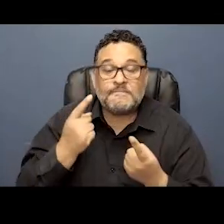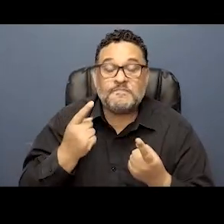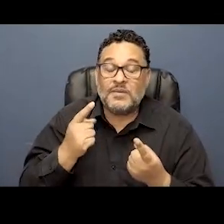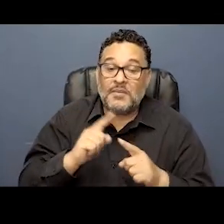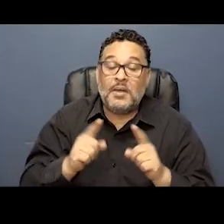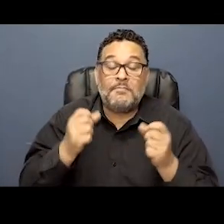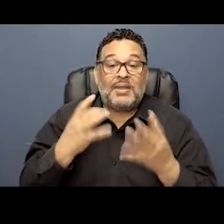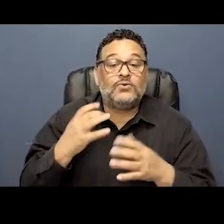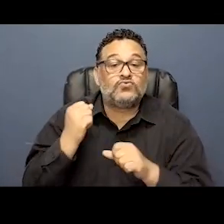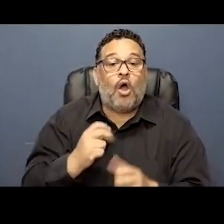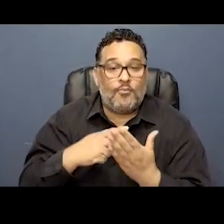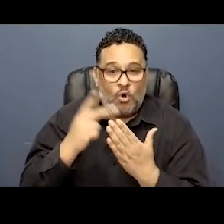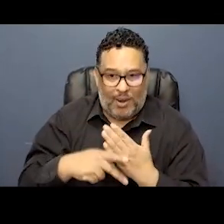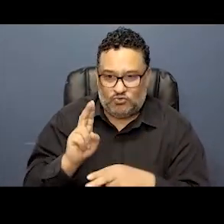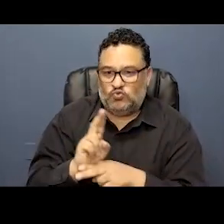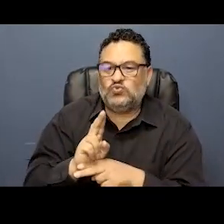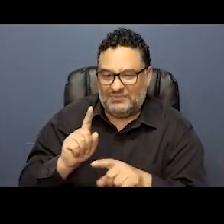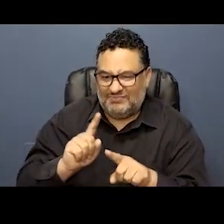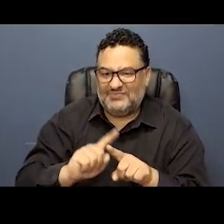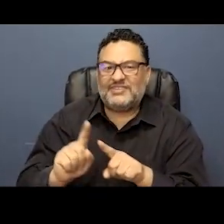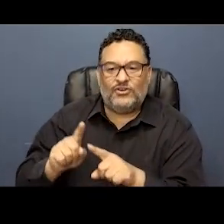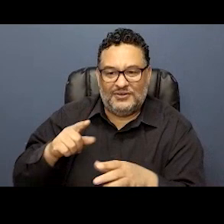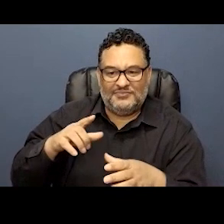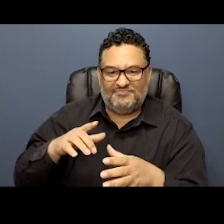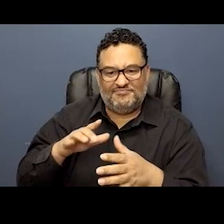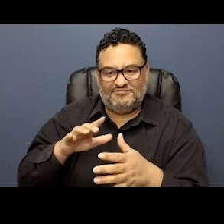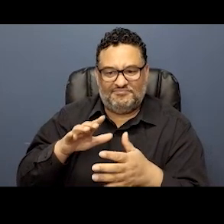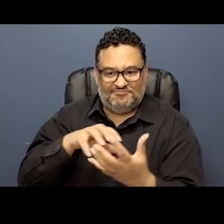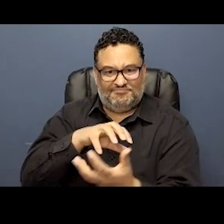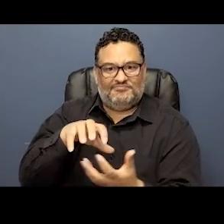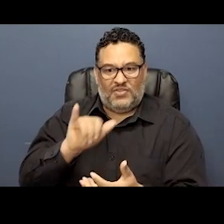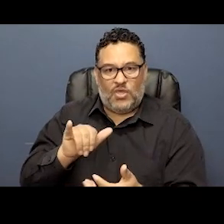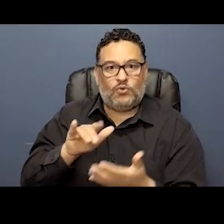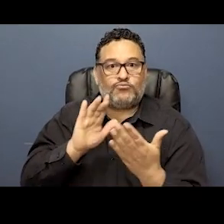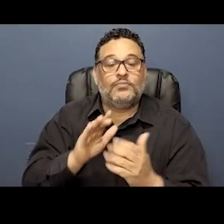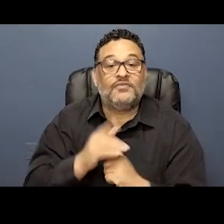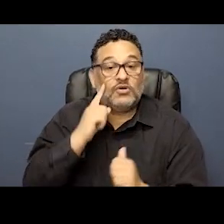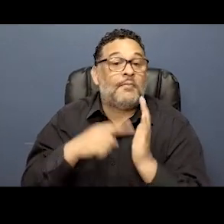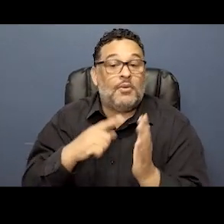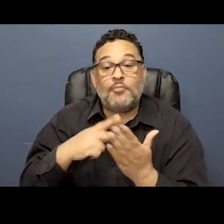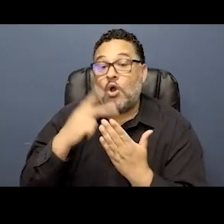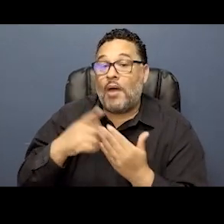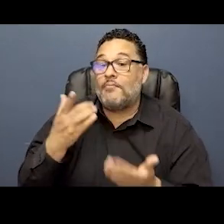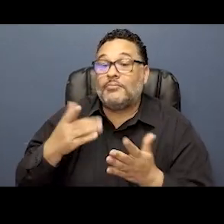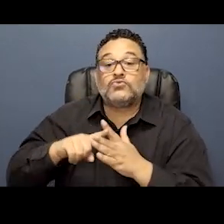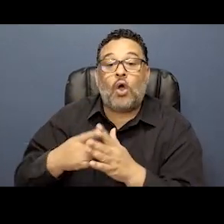these approaches. For instance, a program might start with a live kickoff session (synchronous),